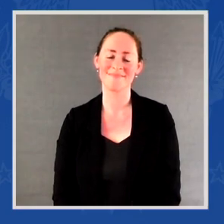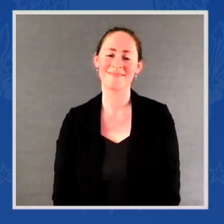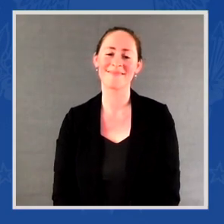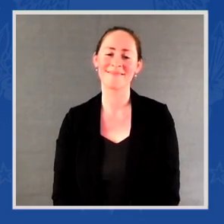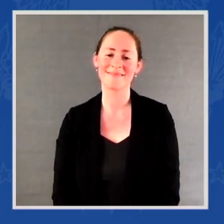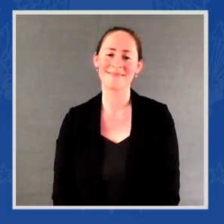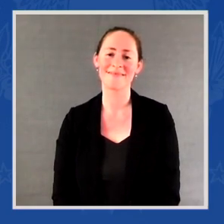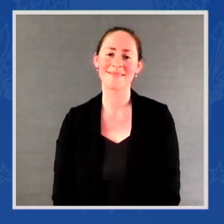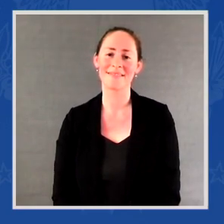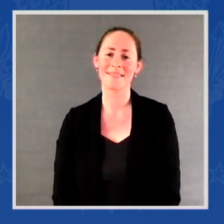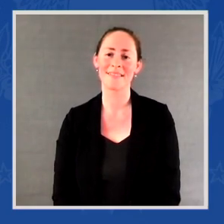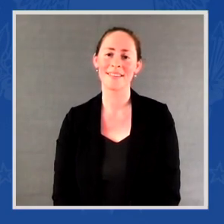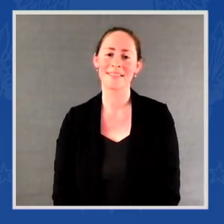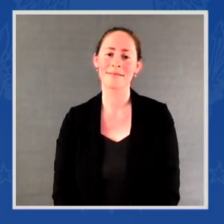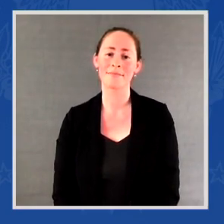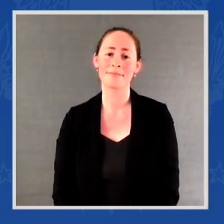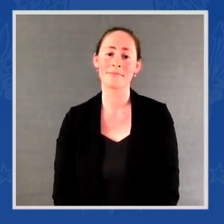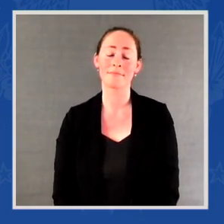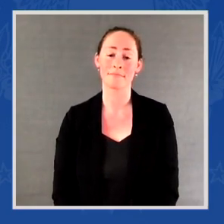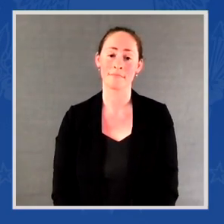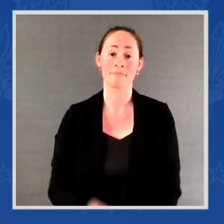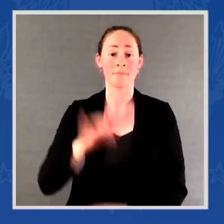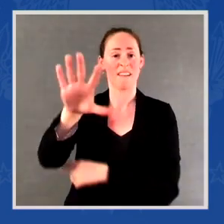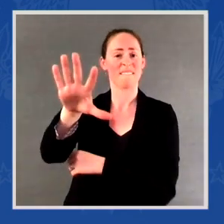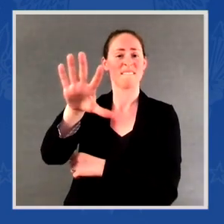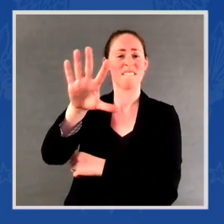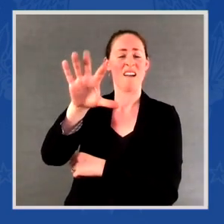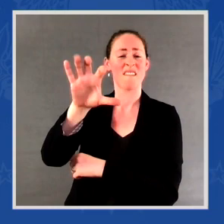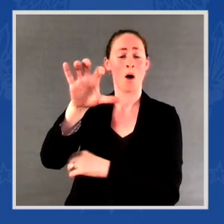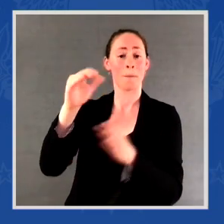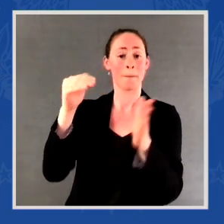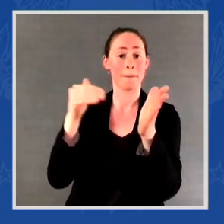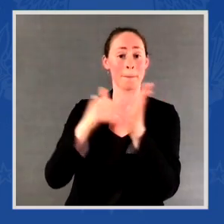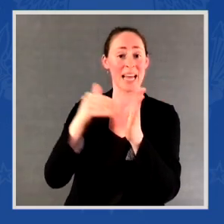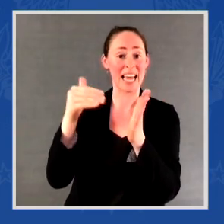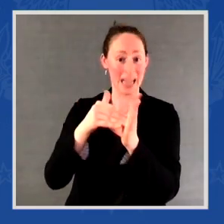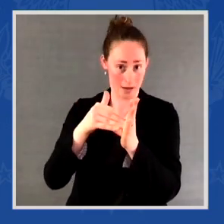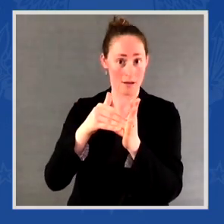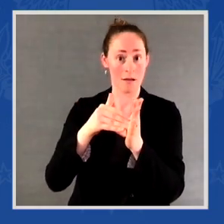Half a billion of those will be done between now and January and the first half of next year.